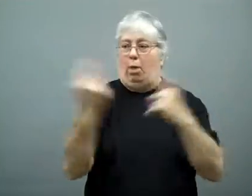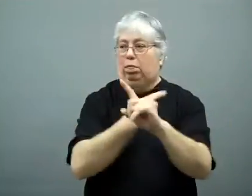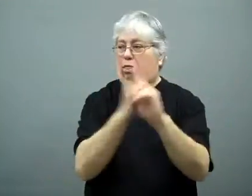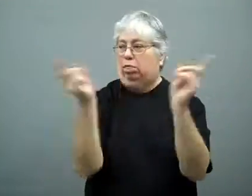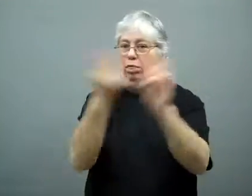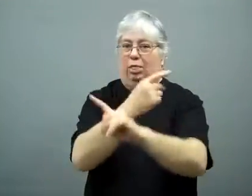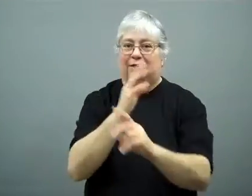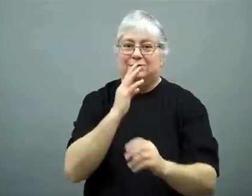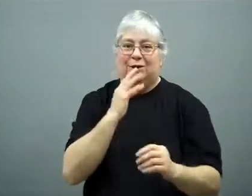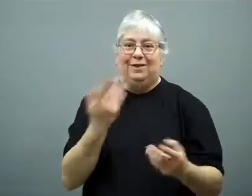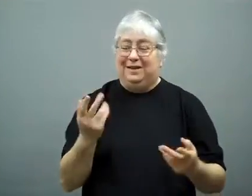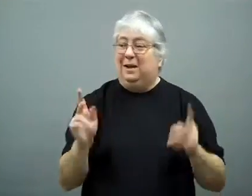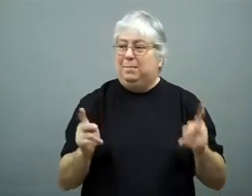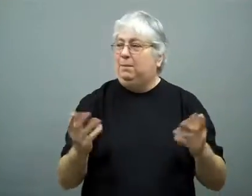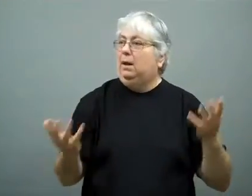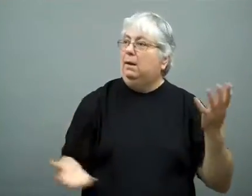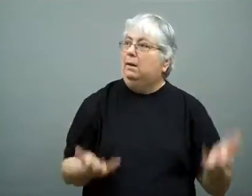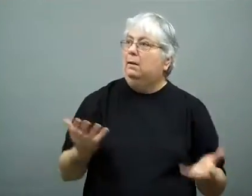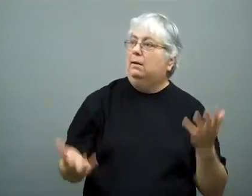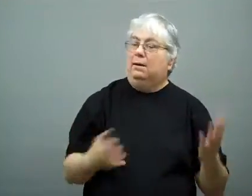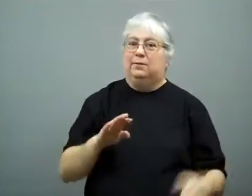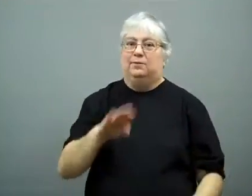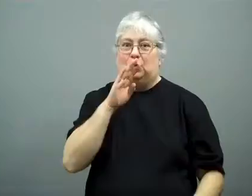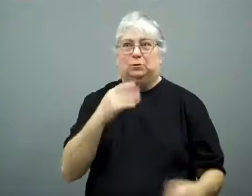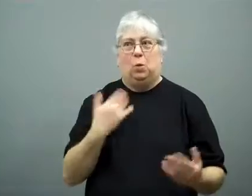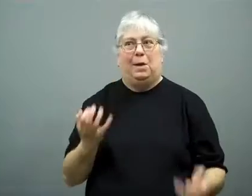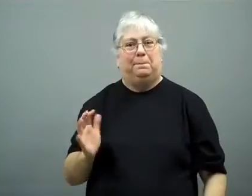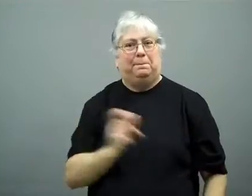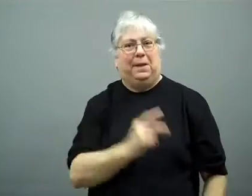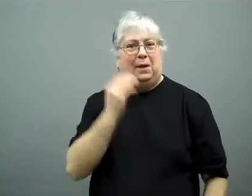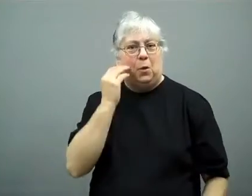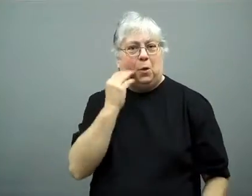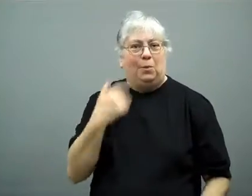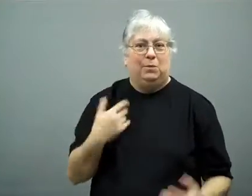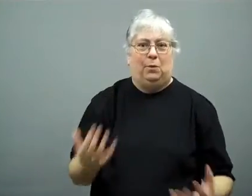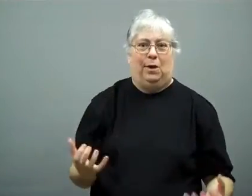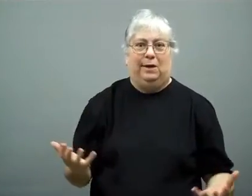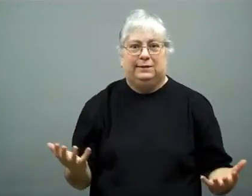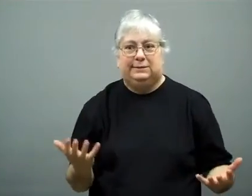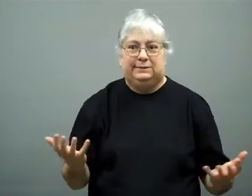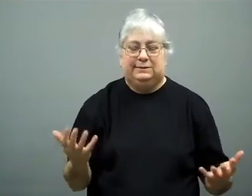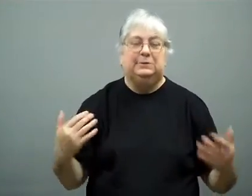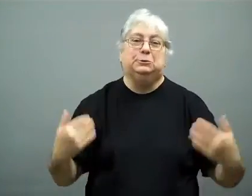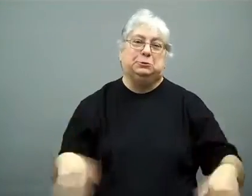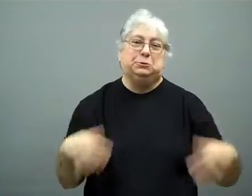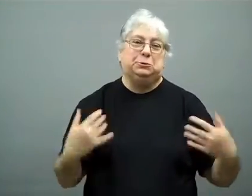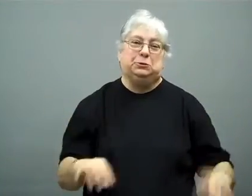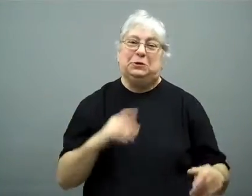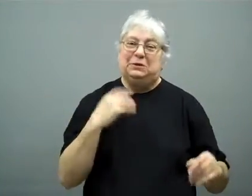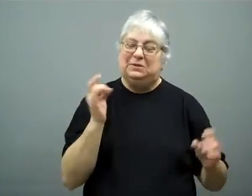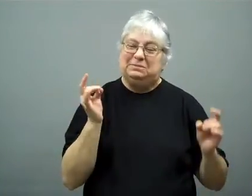There's no solid information, and people who want to go home are frustrated.